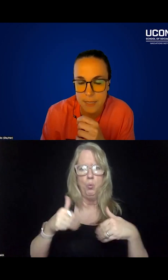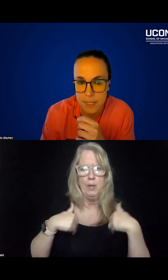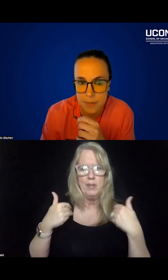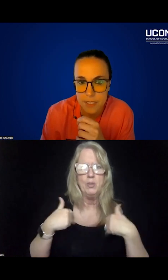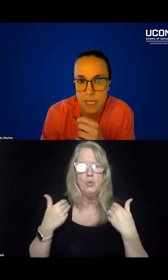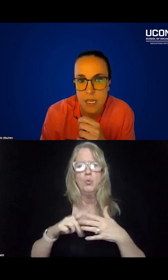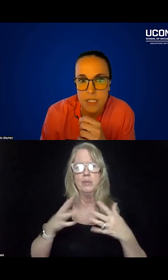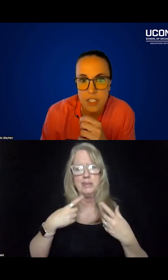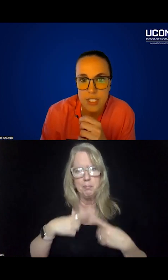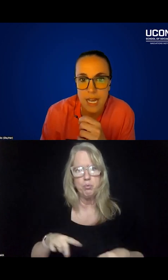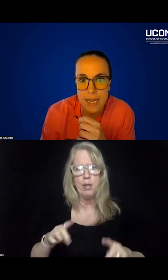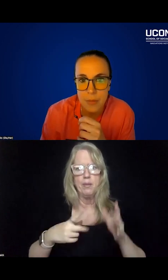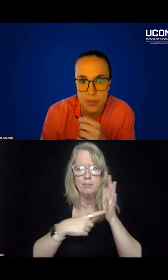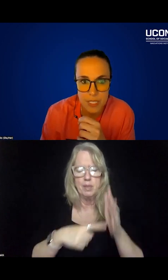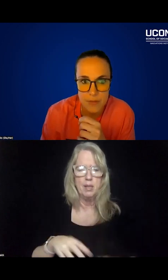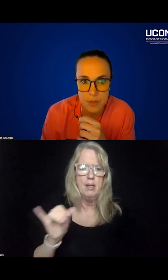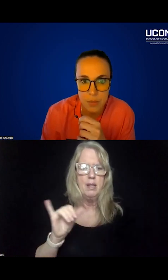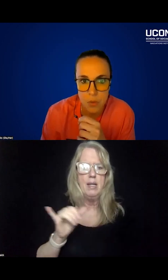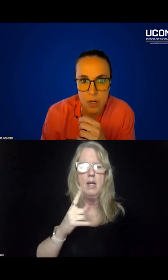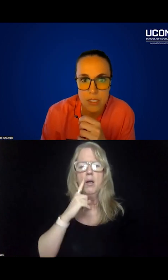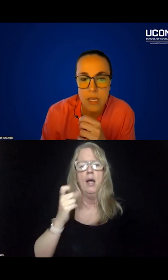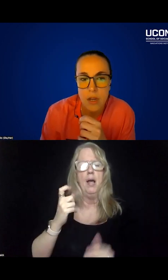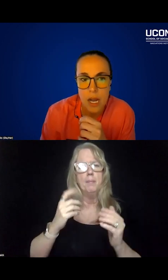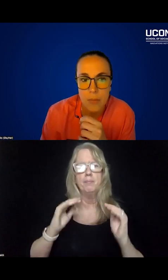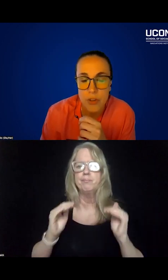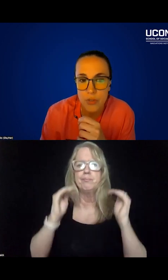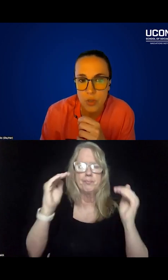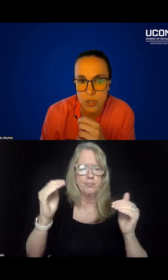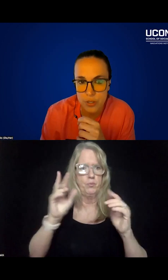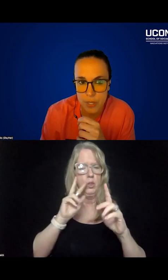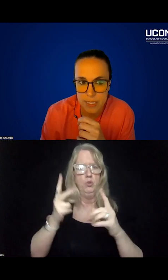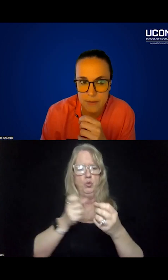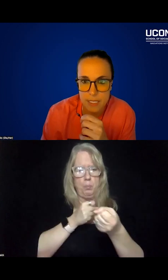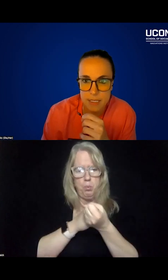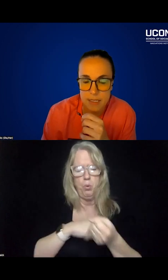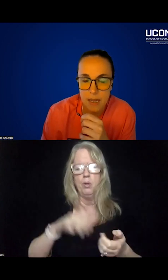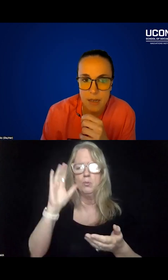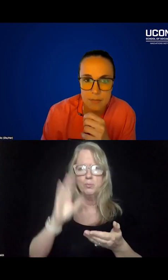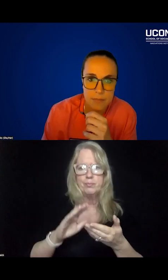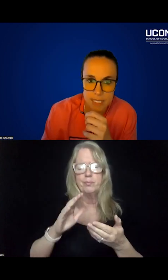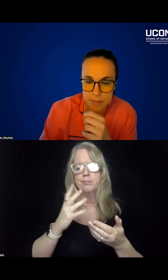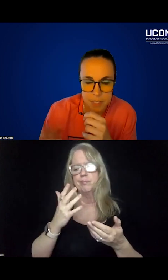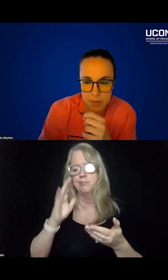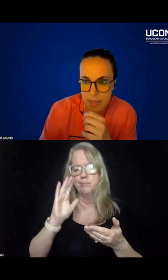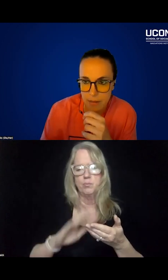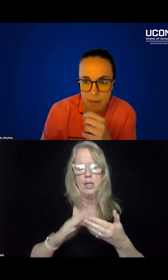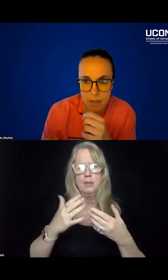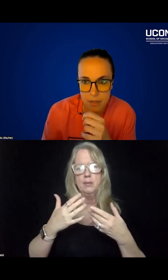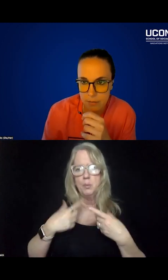SYMPTOMS SUCH AS HIGHER PERCEIVED SUPPORT WITH FEWER DEPRESSIVE SYSTEMS. AGAIN, ANOTHER